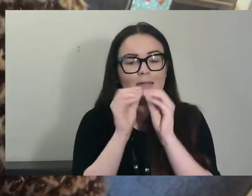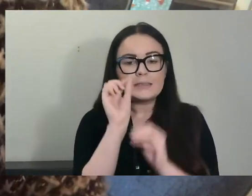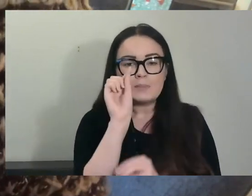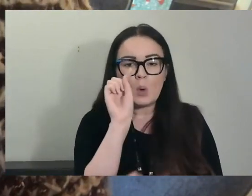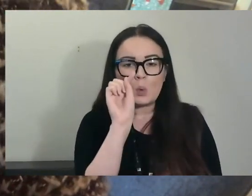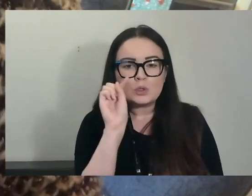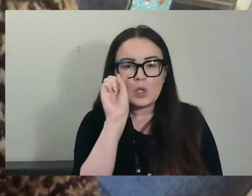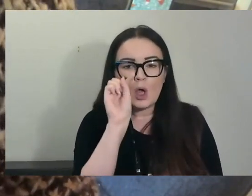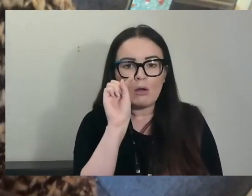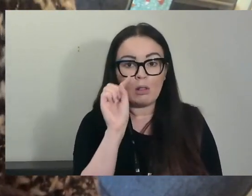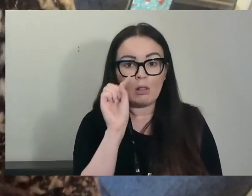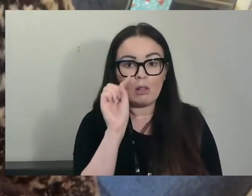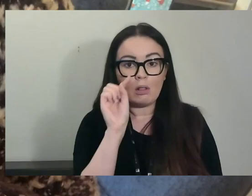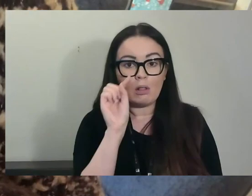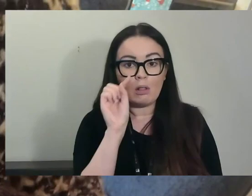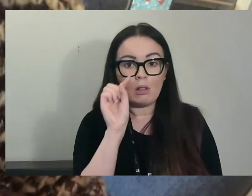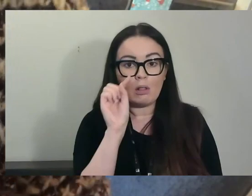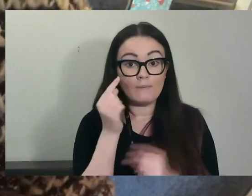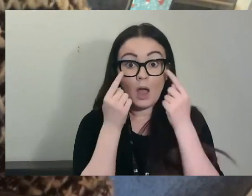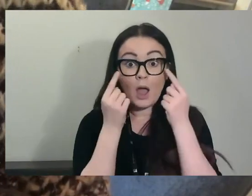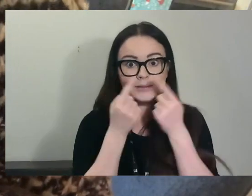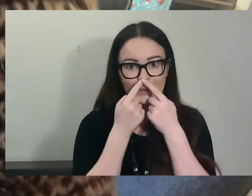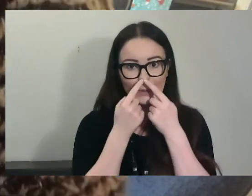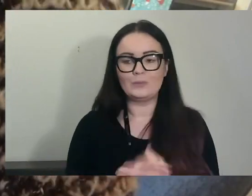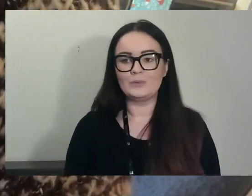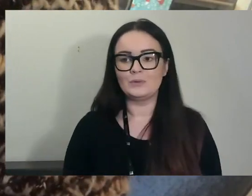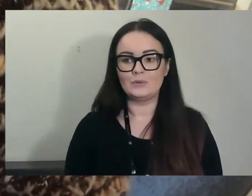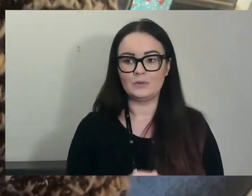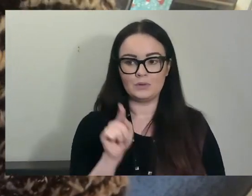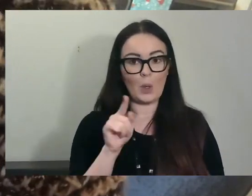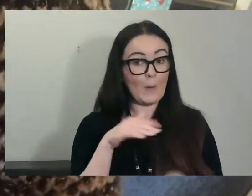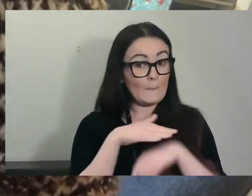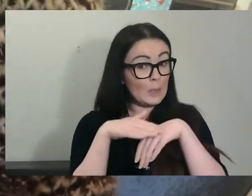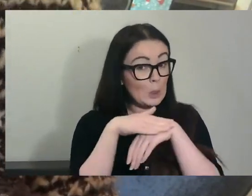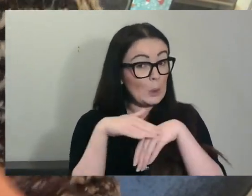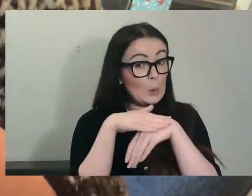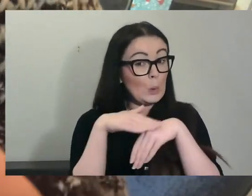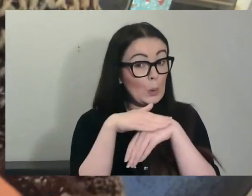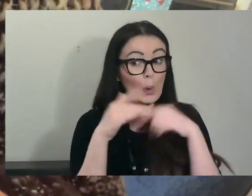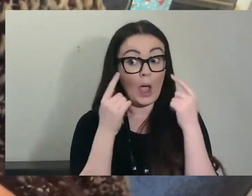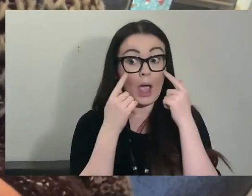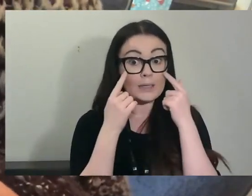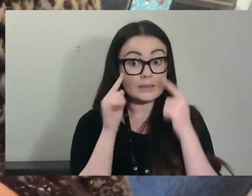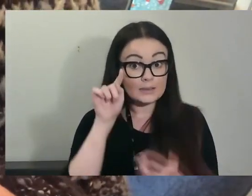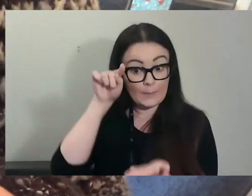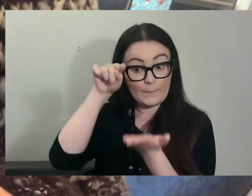a small circle so what I'm going to do is I'm going to give it blue eyes I think. I'm